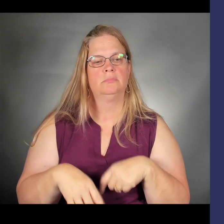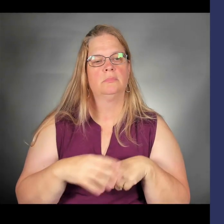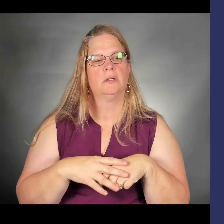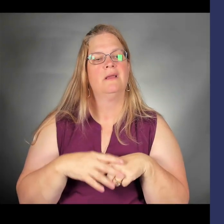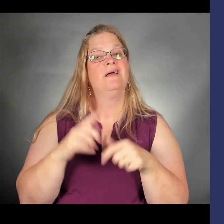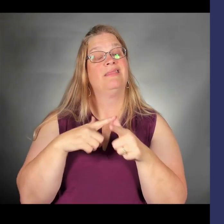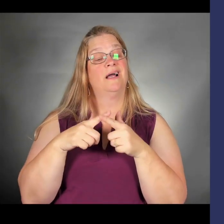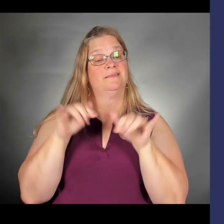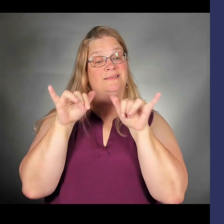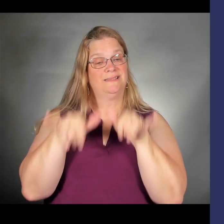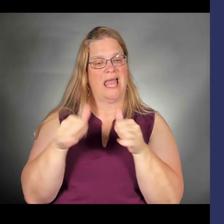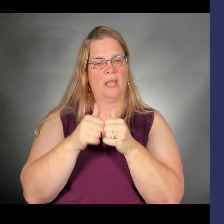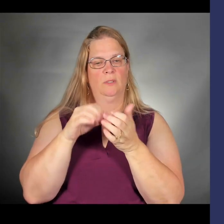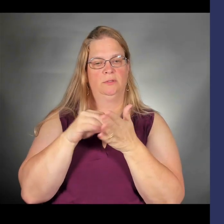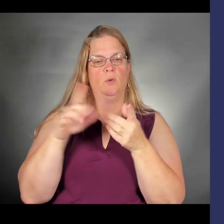Both must be completed.